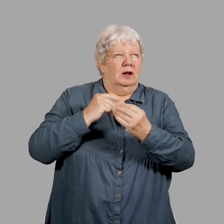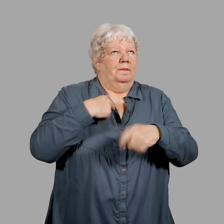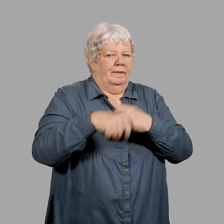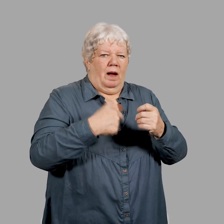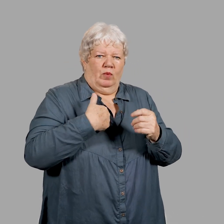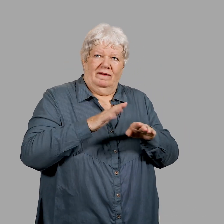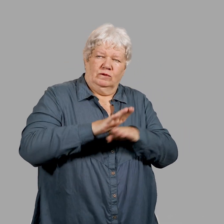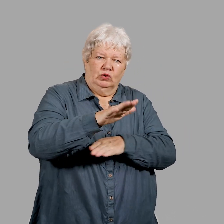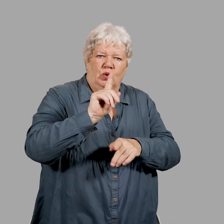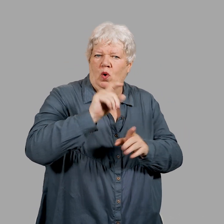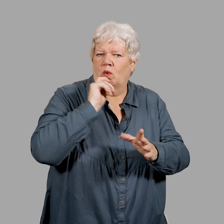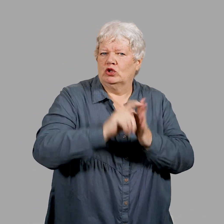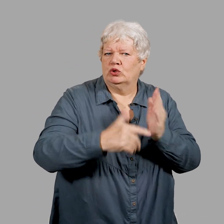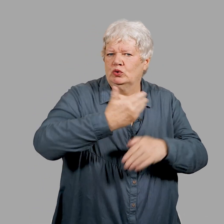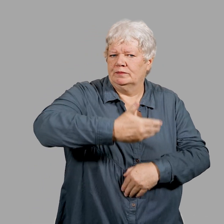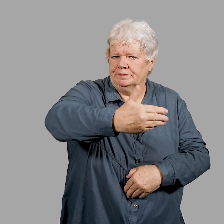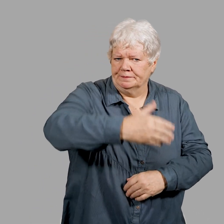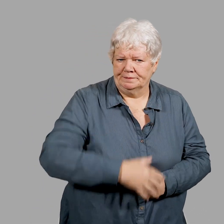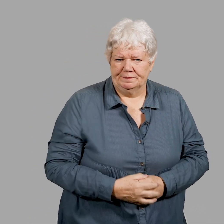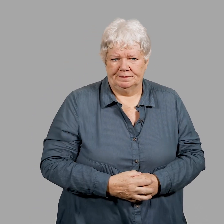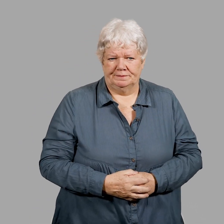has informed the approach we will take in future: